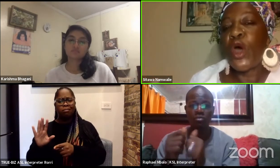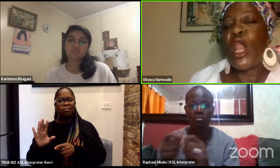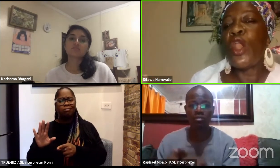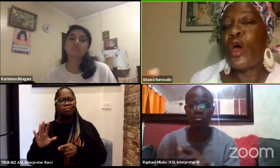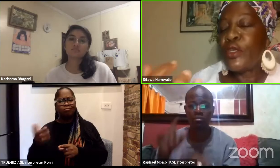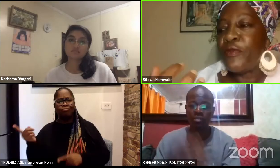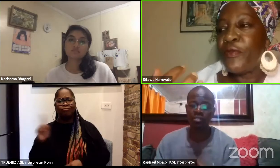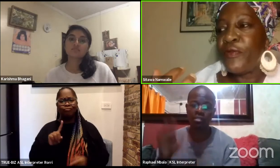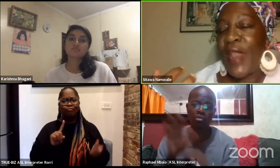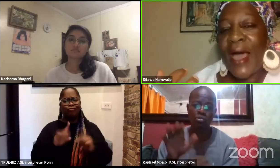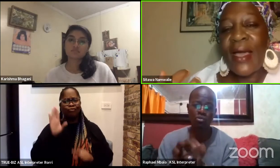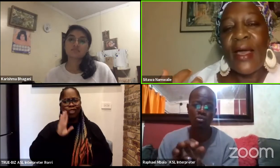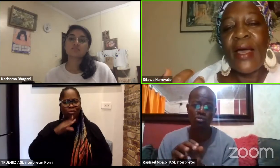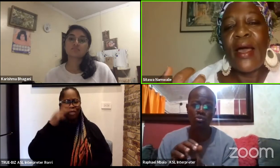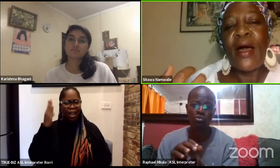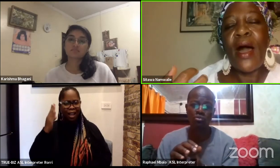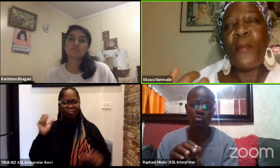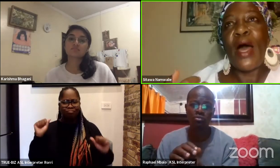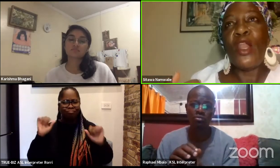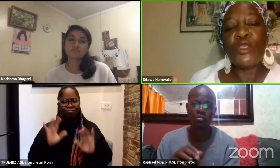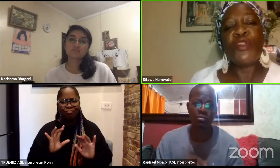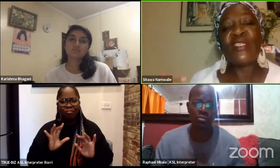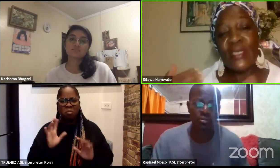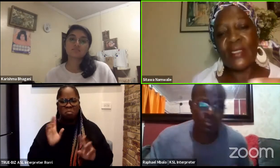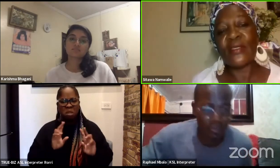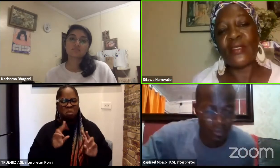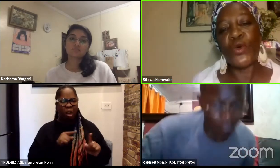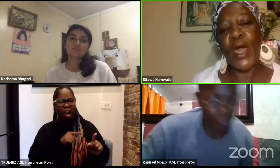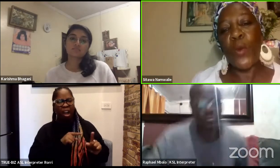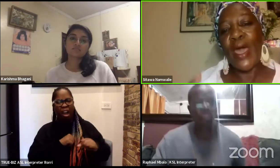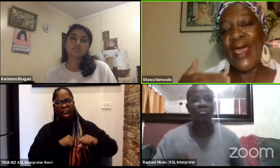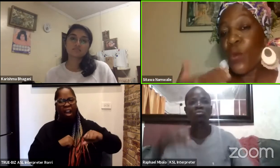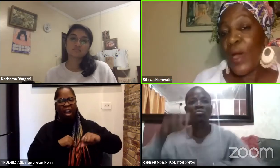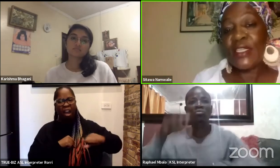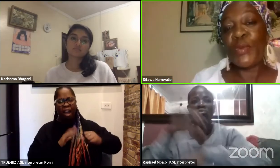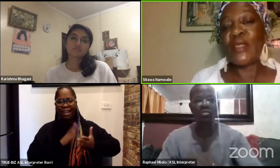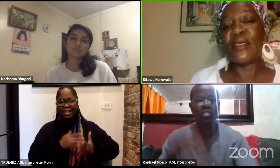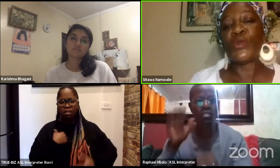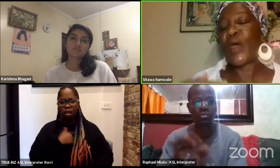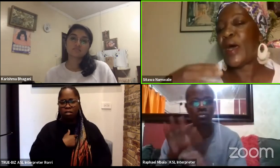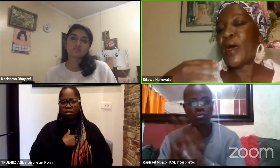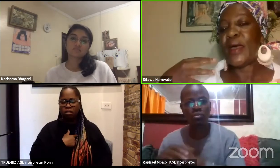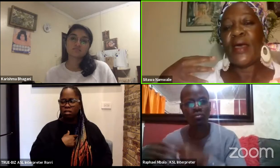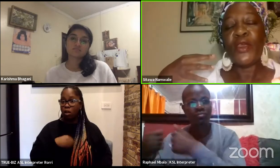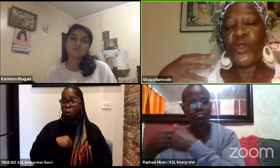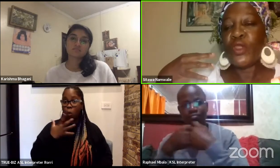So we've got a lot of flack, a lot of resistance. So we're in white spaces where